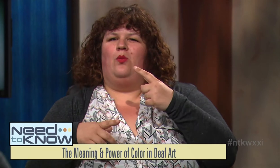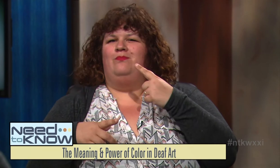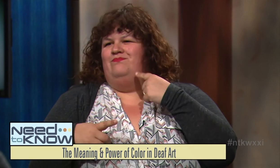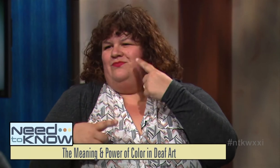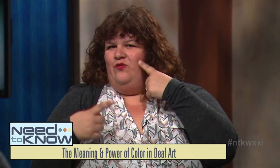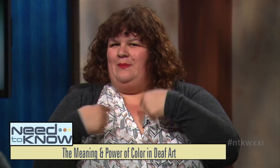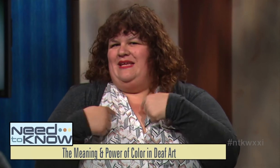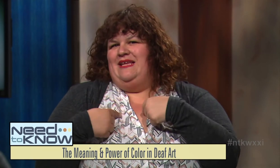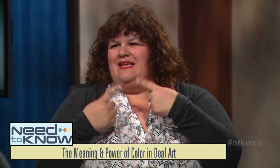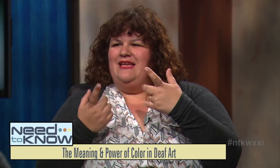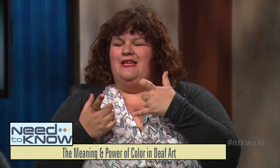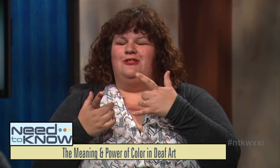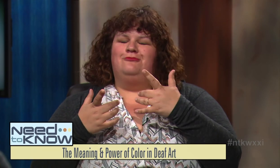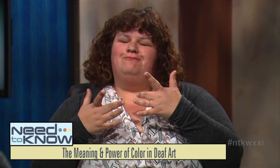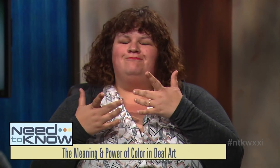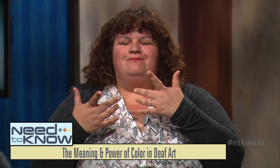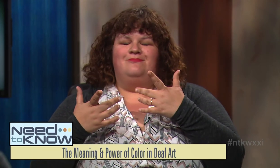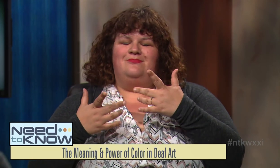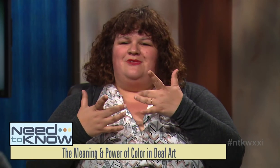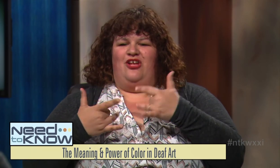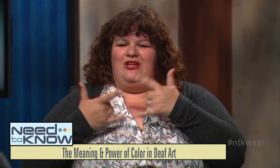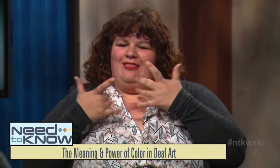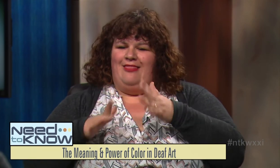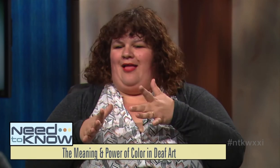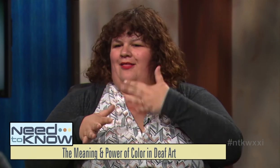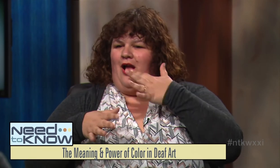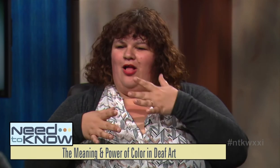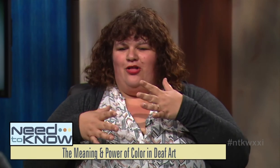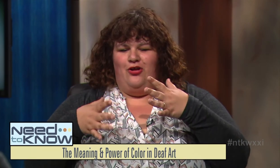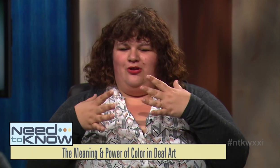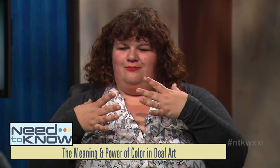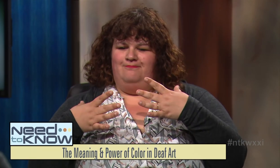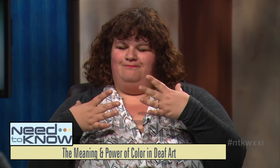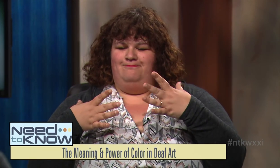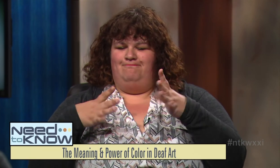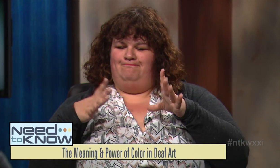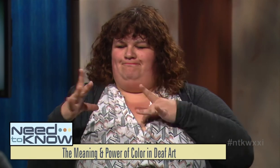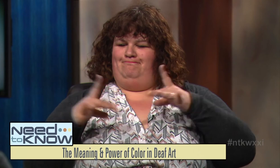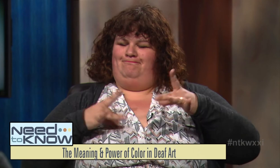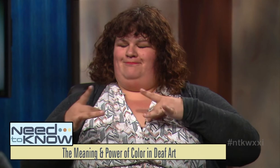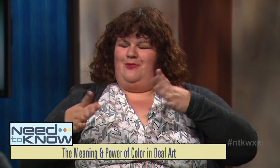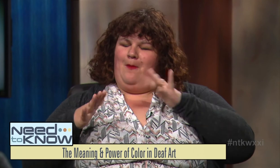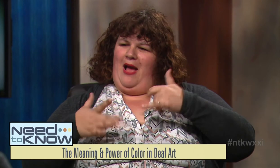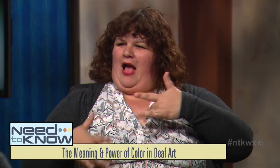FEELING SO FOR ME IT'S DEFINITELY I JUST LET THE COLOR